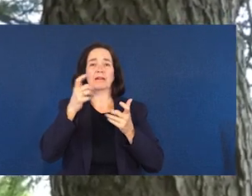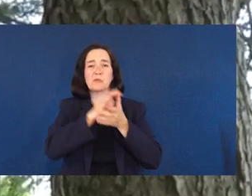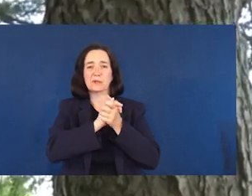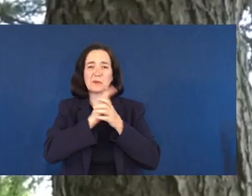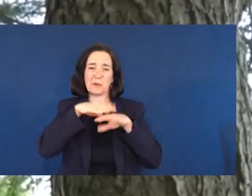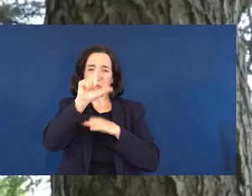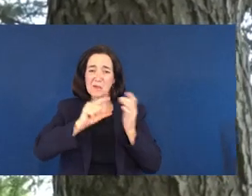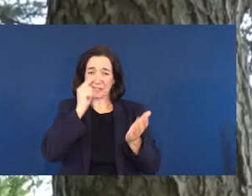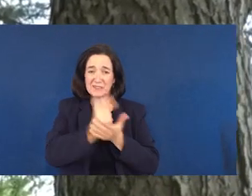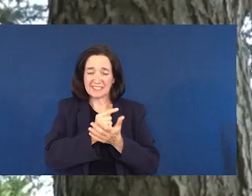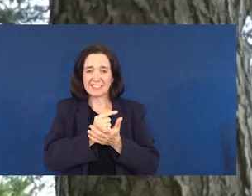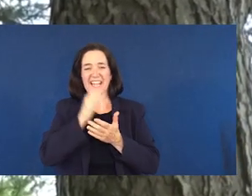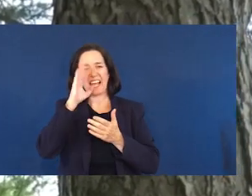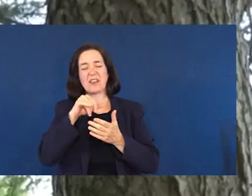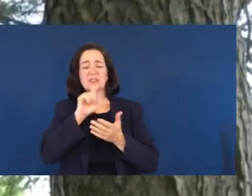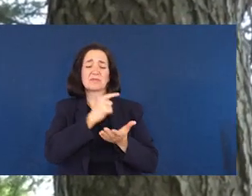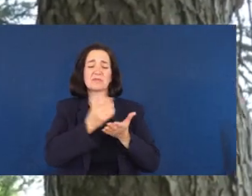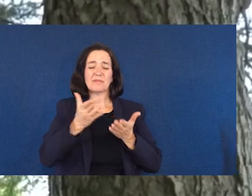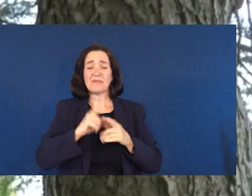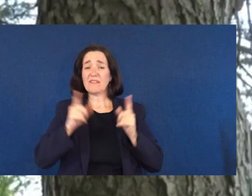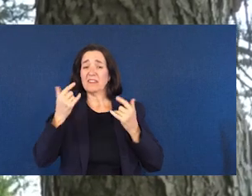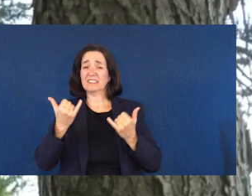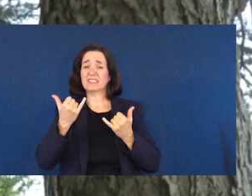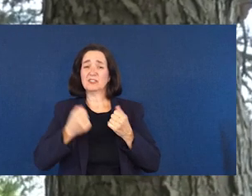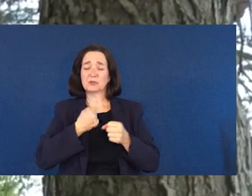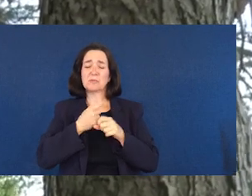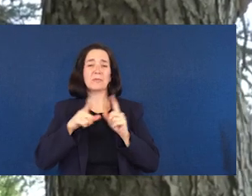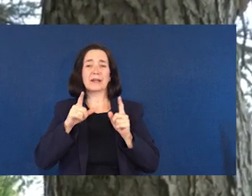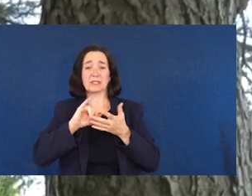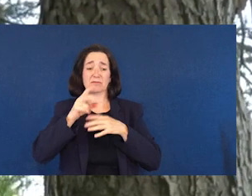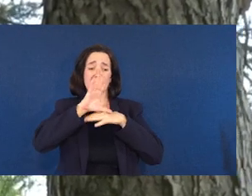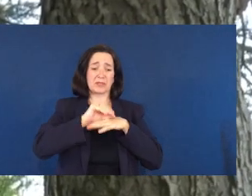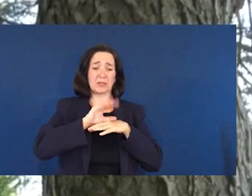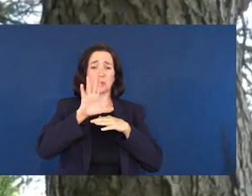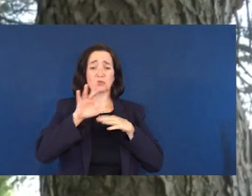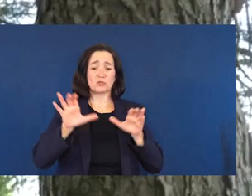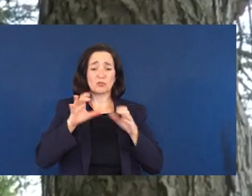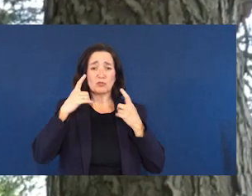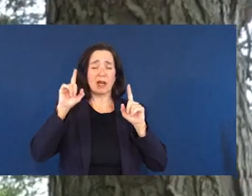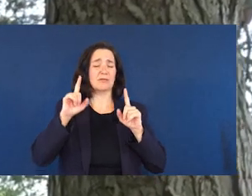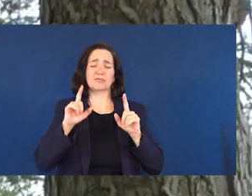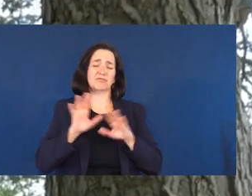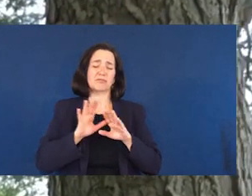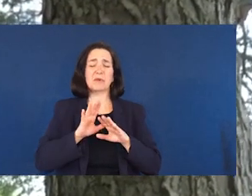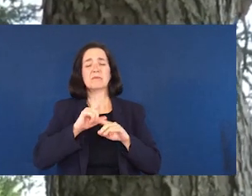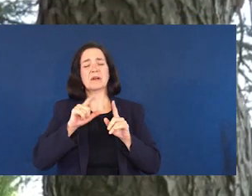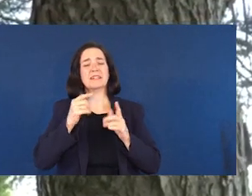I know commencement is a little different this year, but it certainly does not diminish the accomplishment. So again, congratulations, and go Bucs.